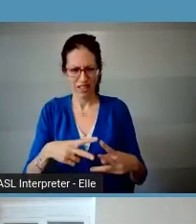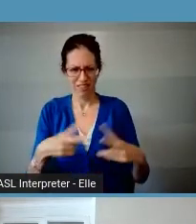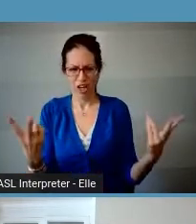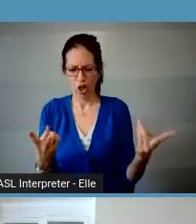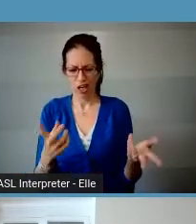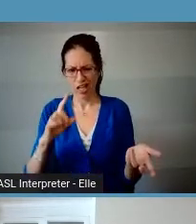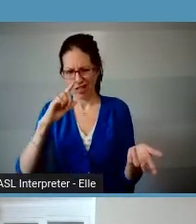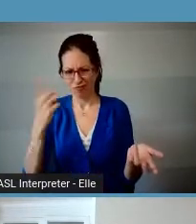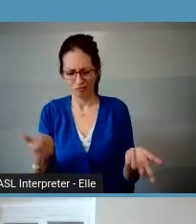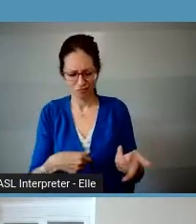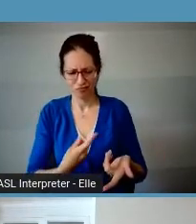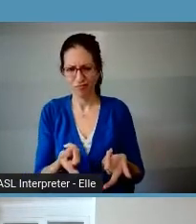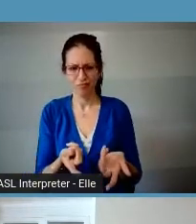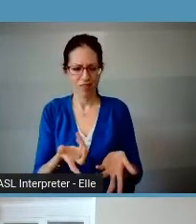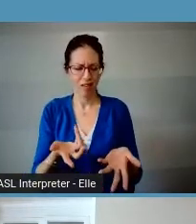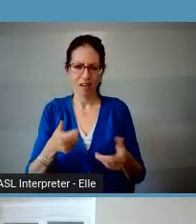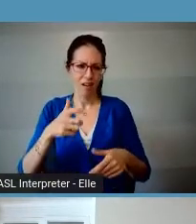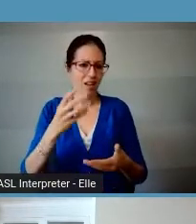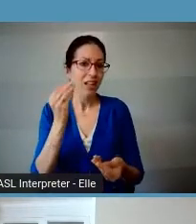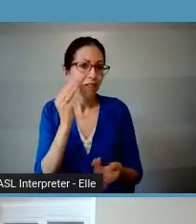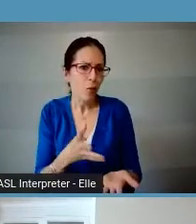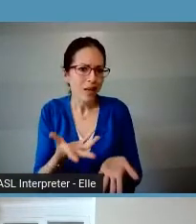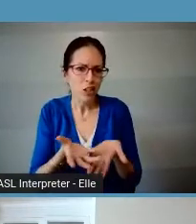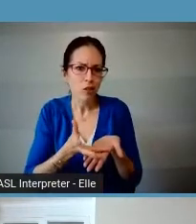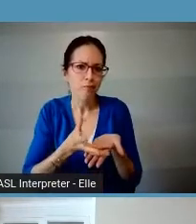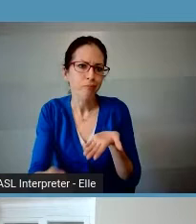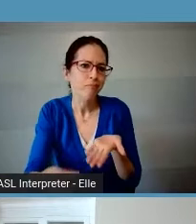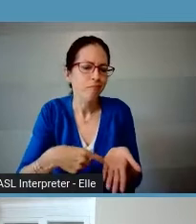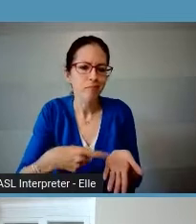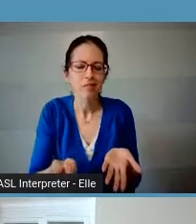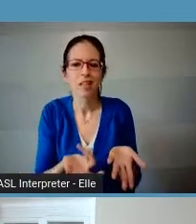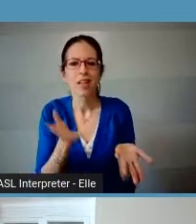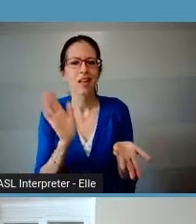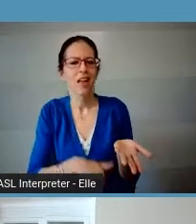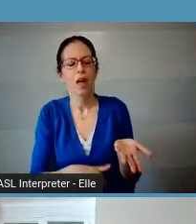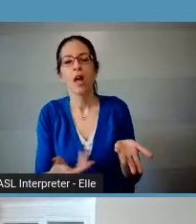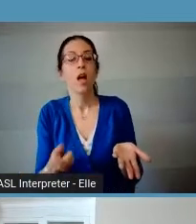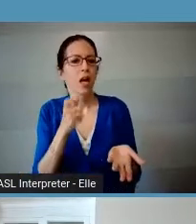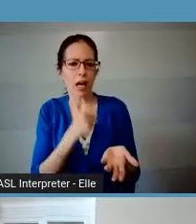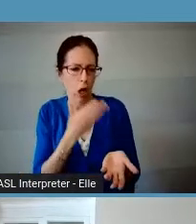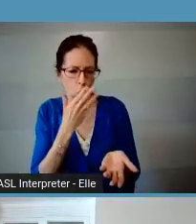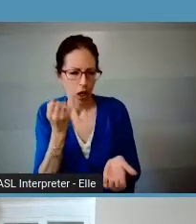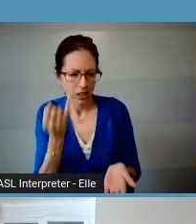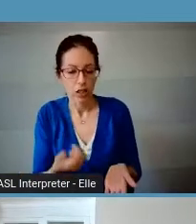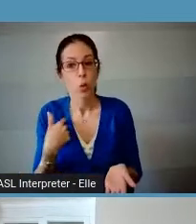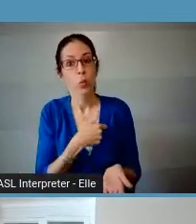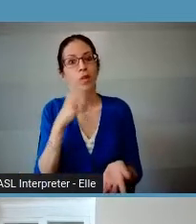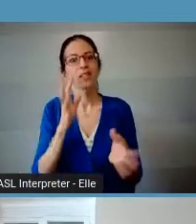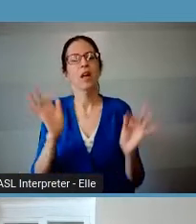did not meet the needs so from there it came up with the idea we need to create a website